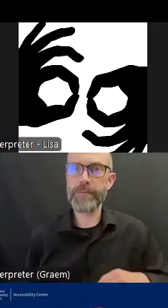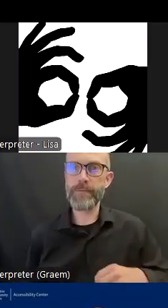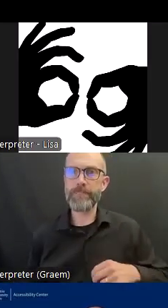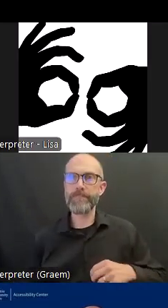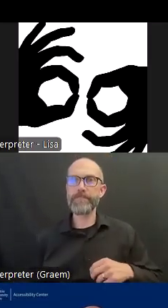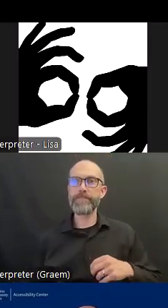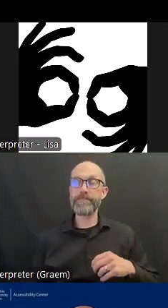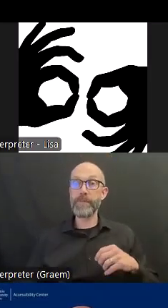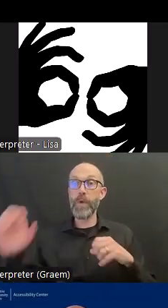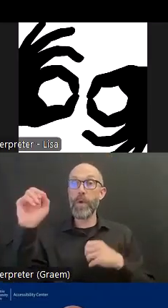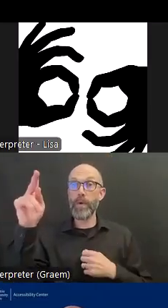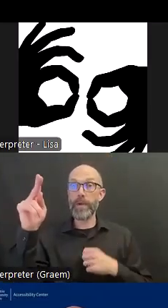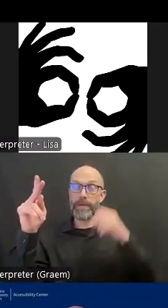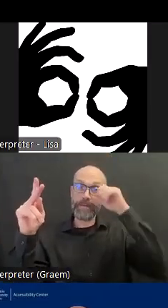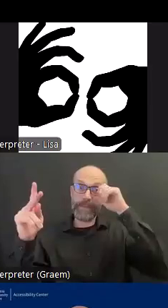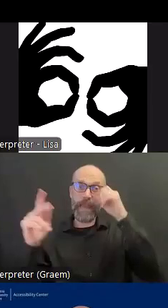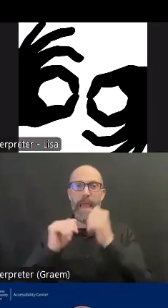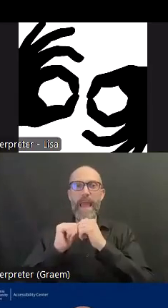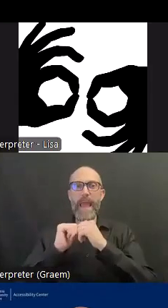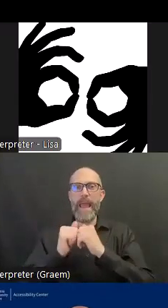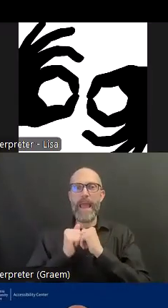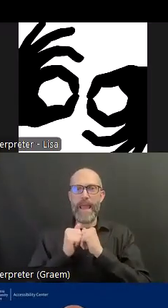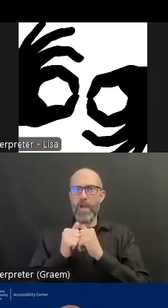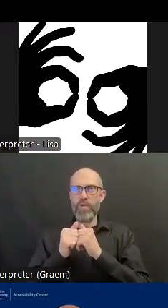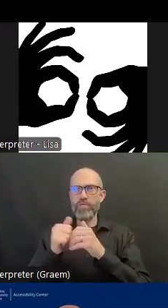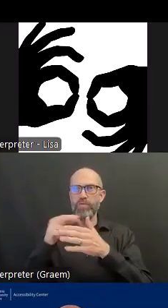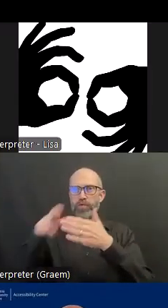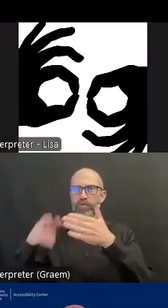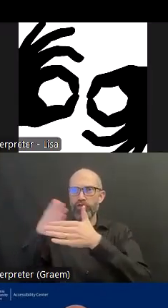Now the how for the sharing results. And this is really, really critical.